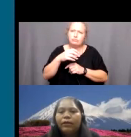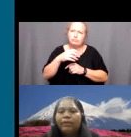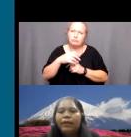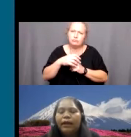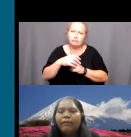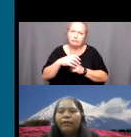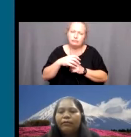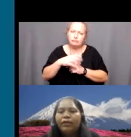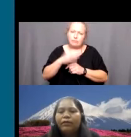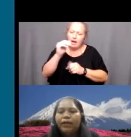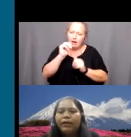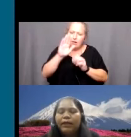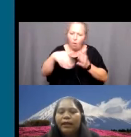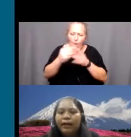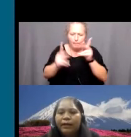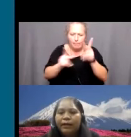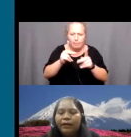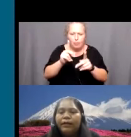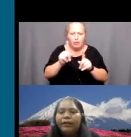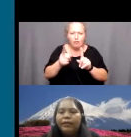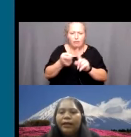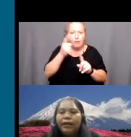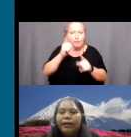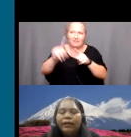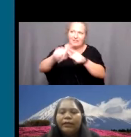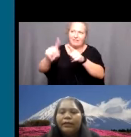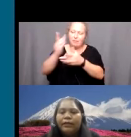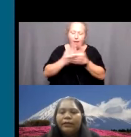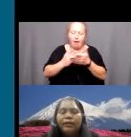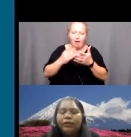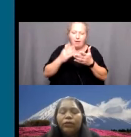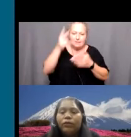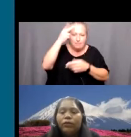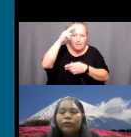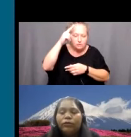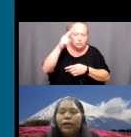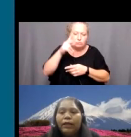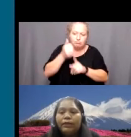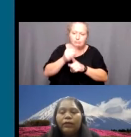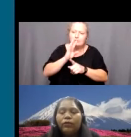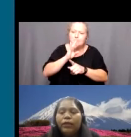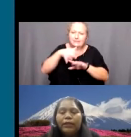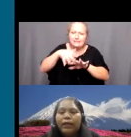indigenous languages, because the information is not getting to every